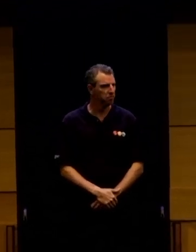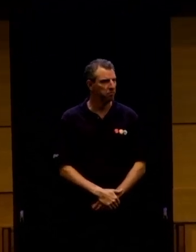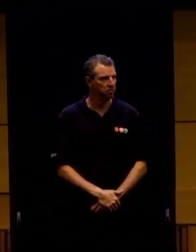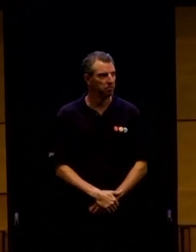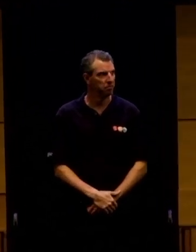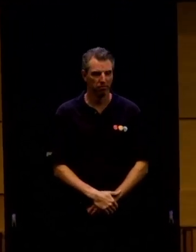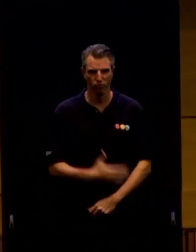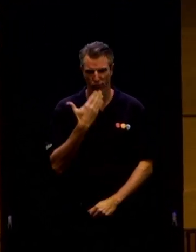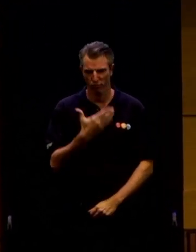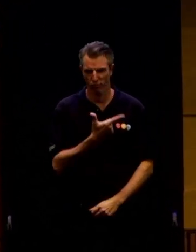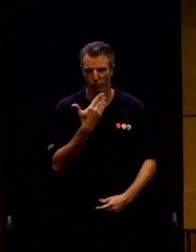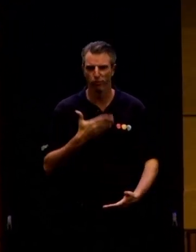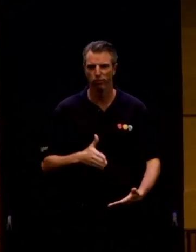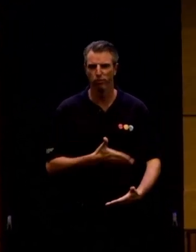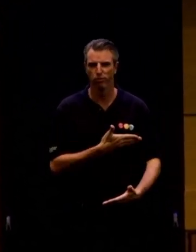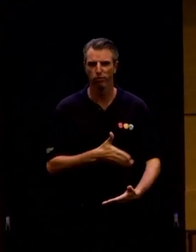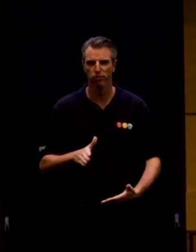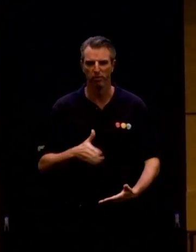That was a very good song